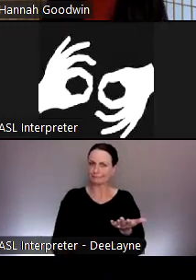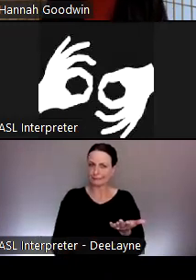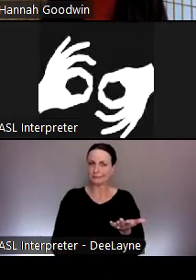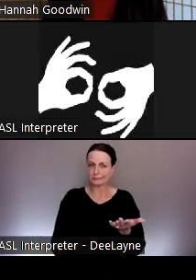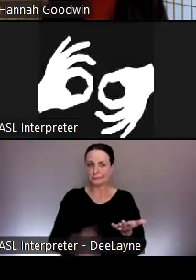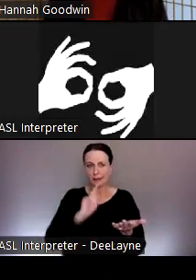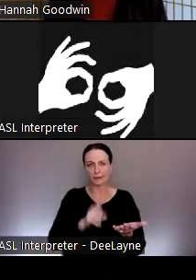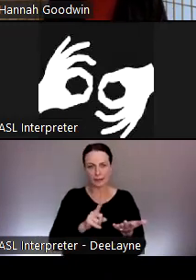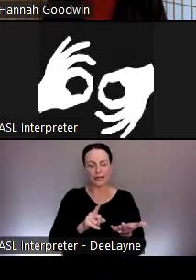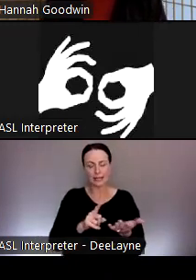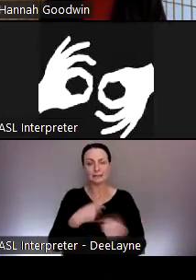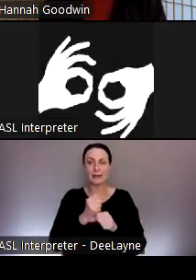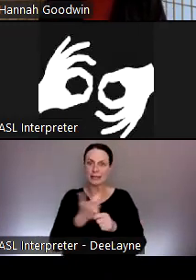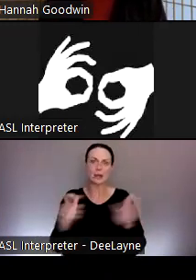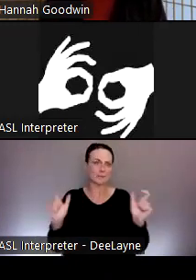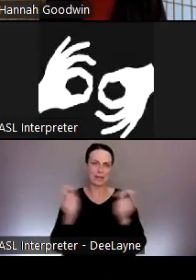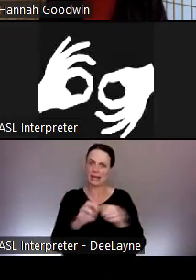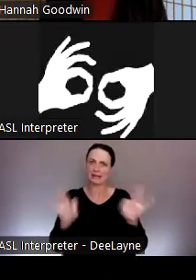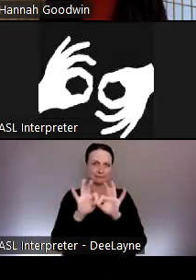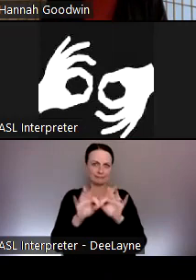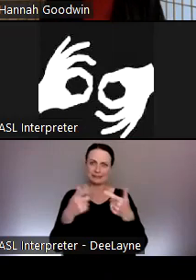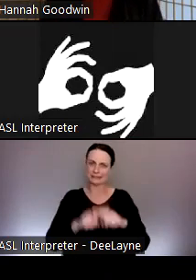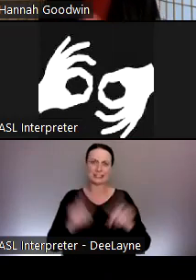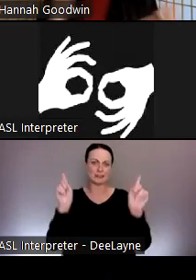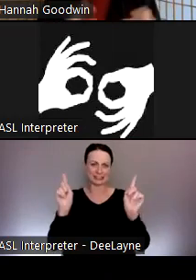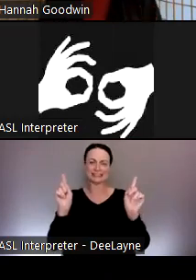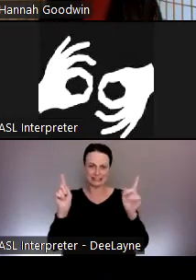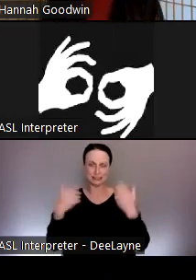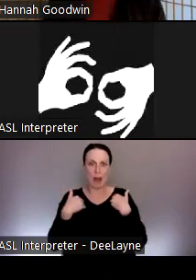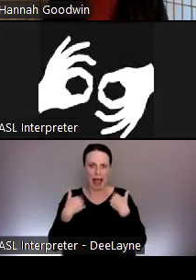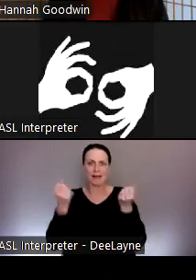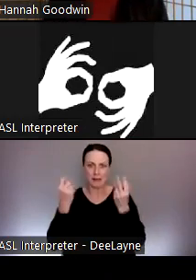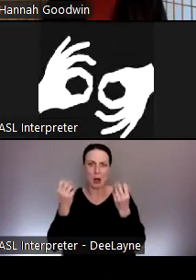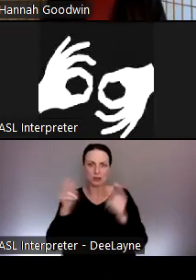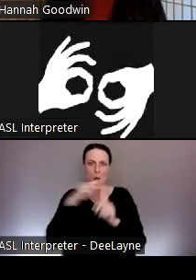Really does make a big difference to have multiple points of view.